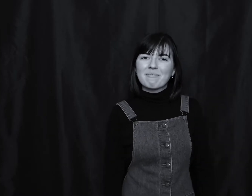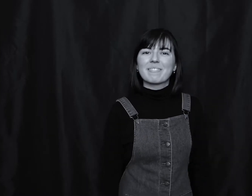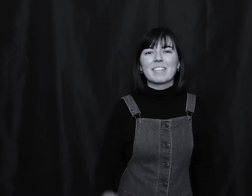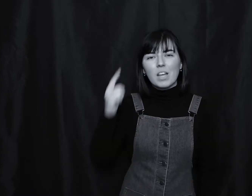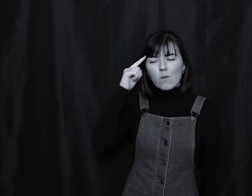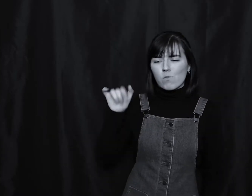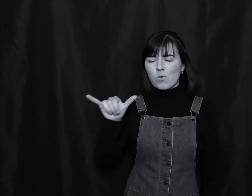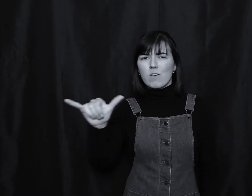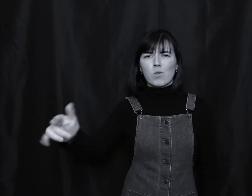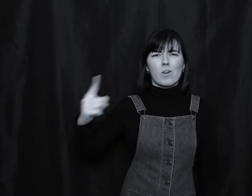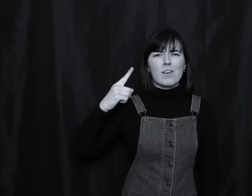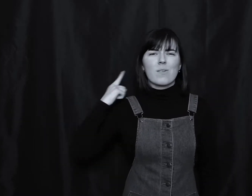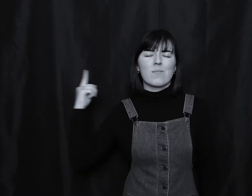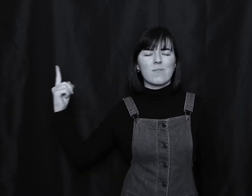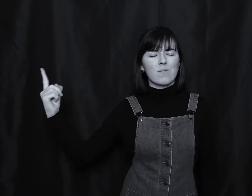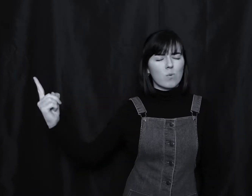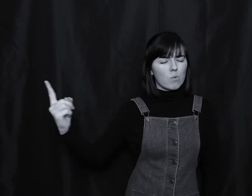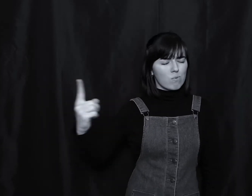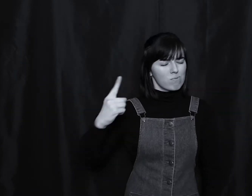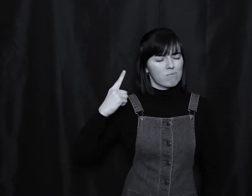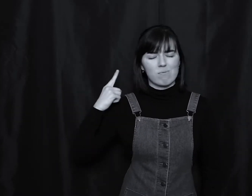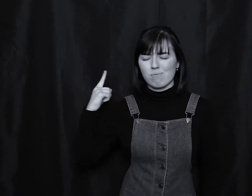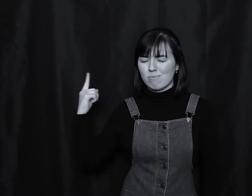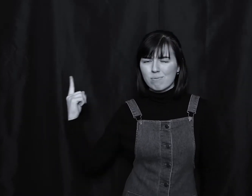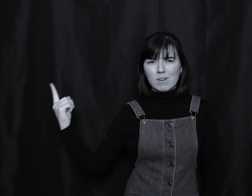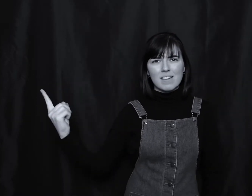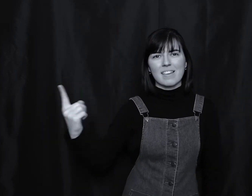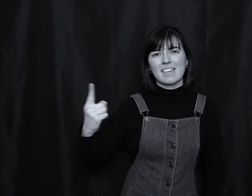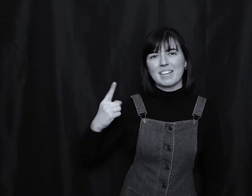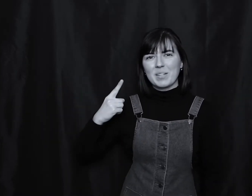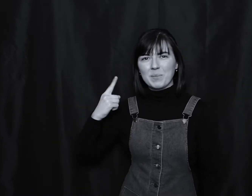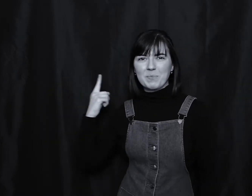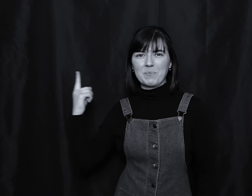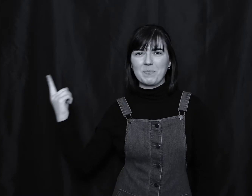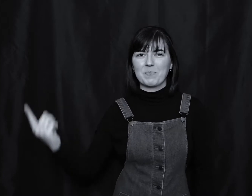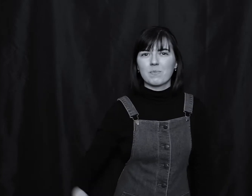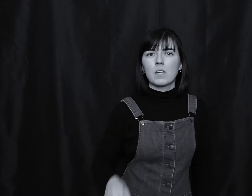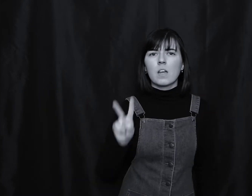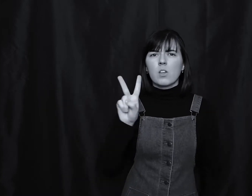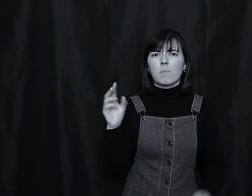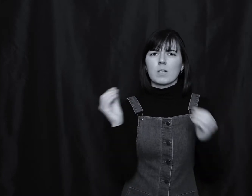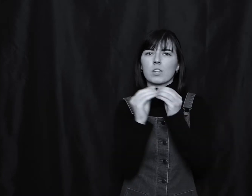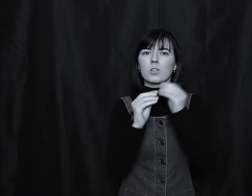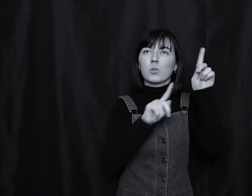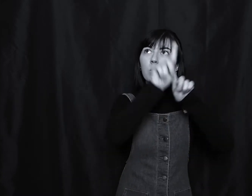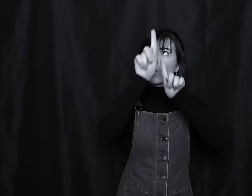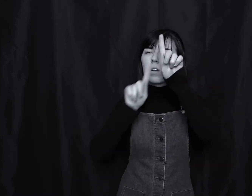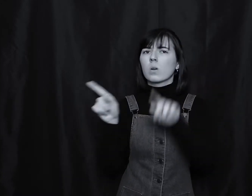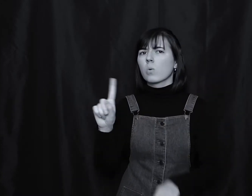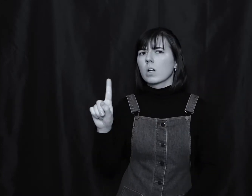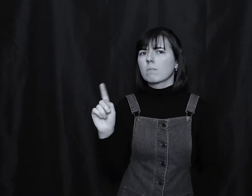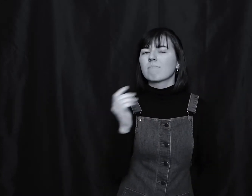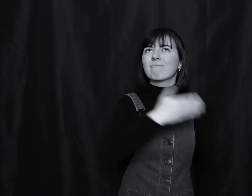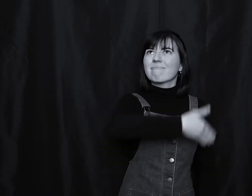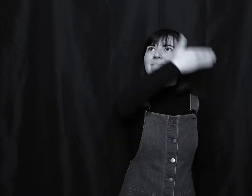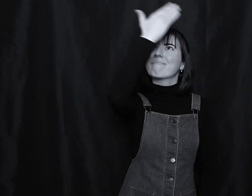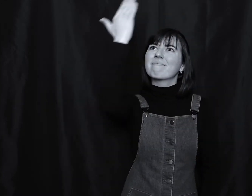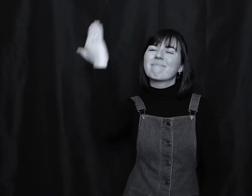Forever always Two more stars where? Sky